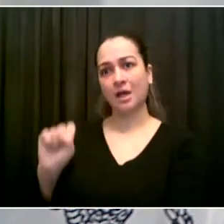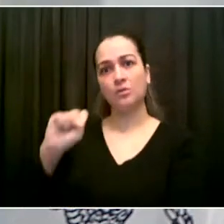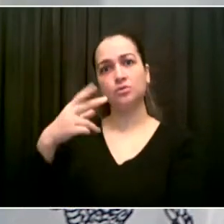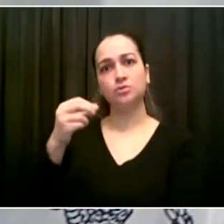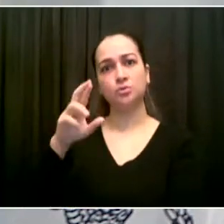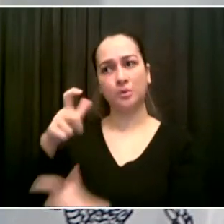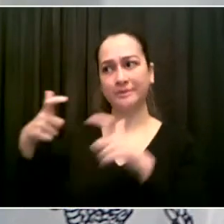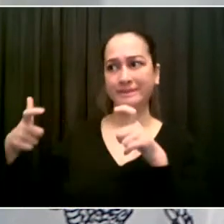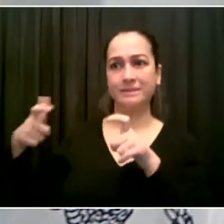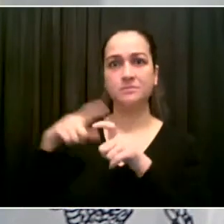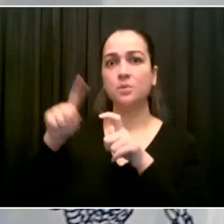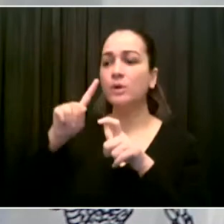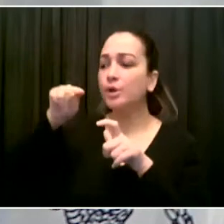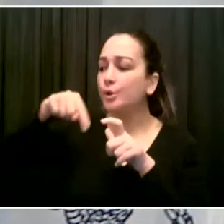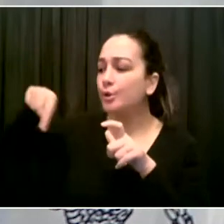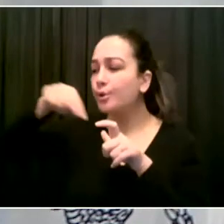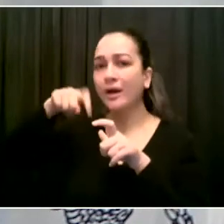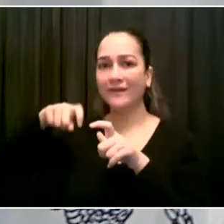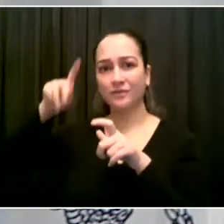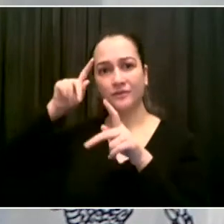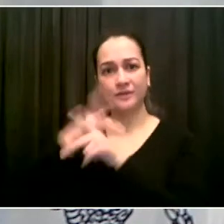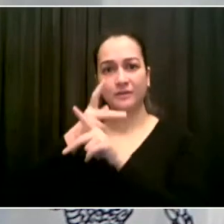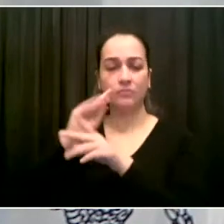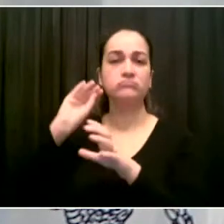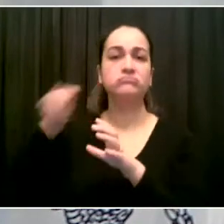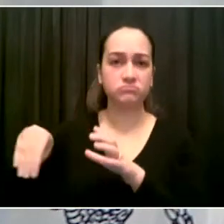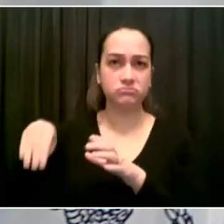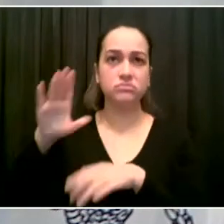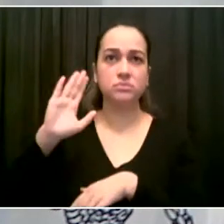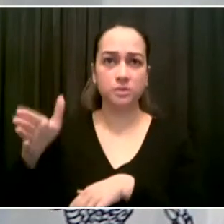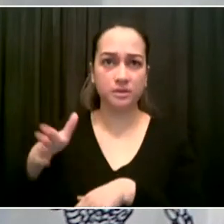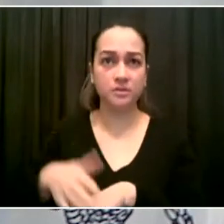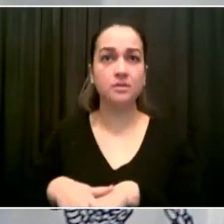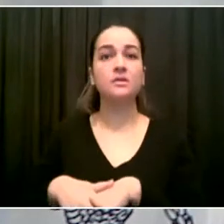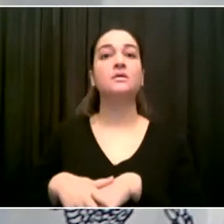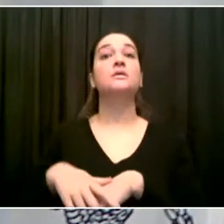ASASI SAID TO YOU KRISTIN, WE ARE STILL NOT GETTING THE SUPPLY WE WOULD LIKE.